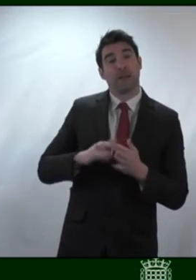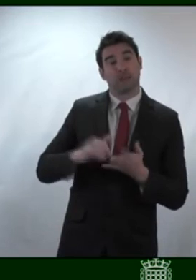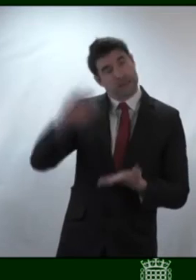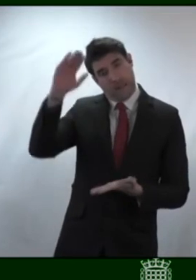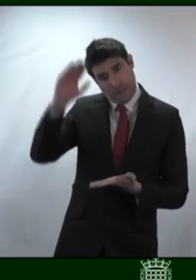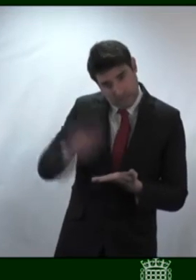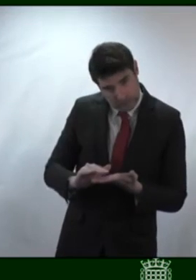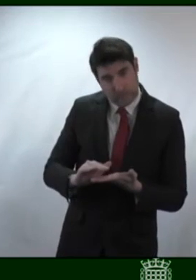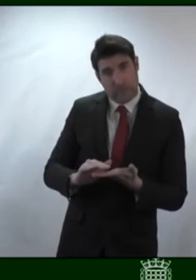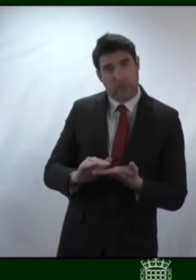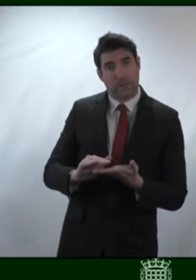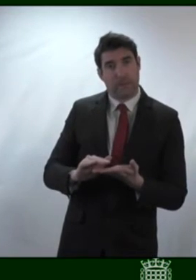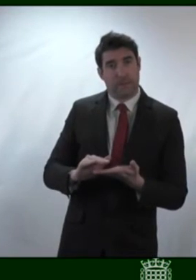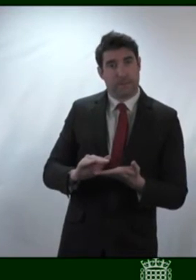midlands to work together— >> Liz Twist North-east. >> The Prime Minister Sorry; forgive me. The best thing is for areas in the north-east to work together